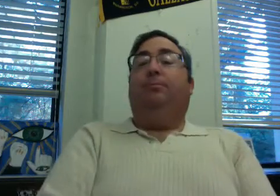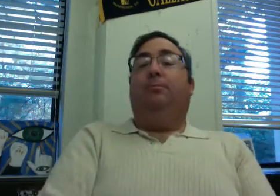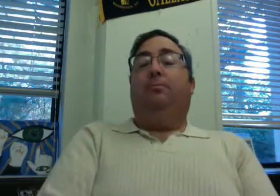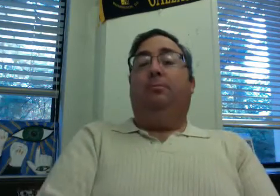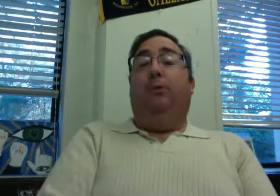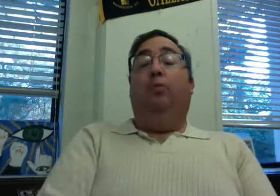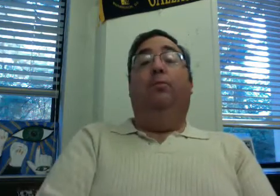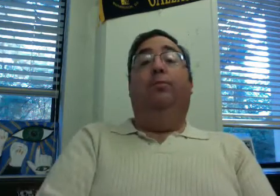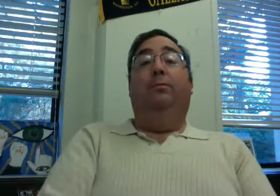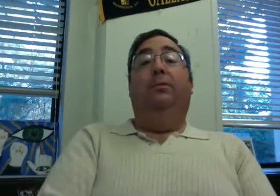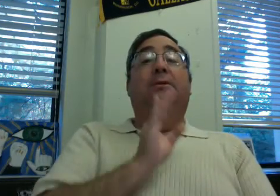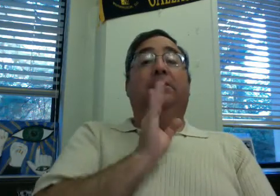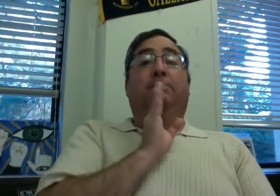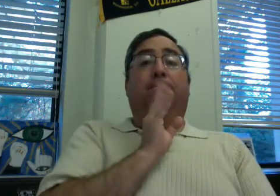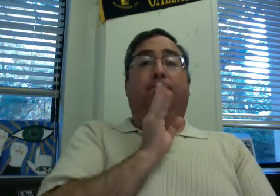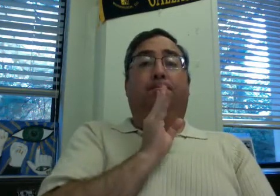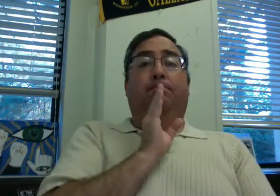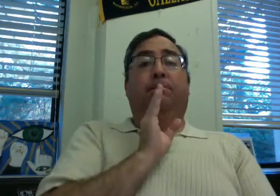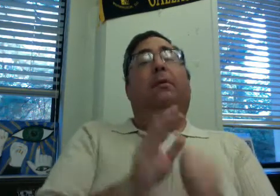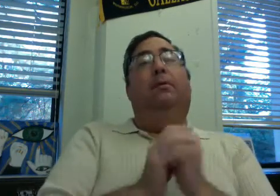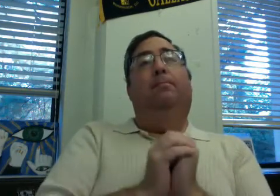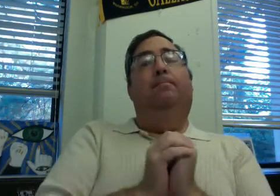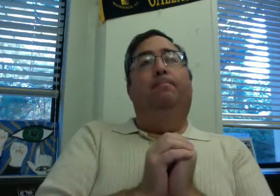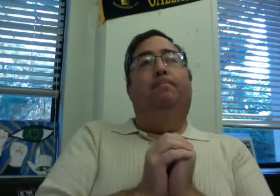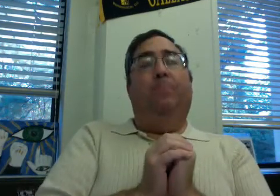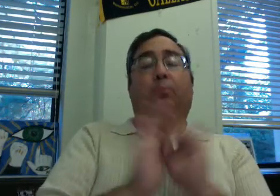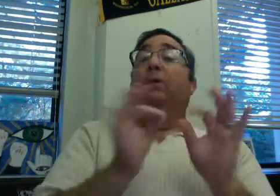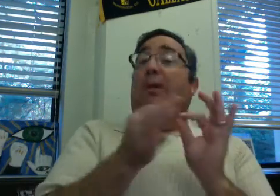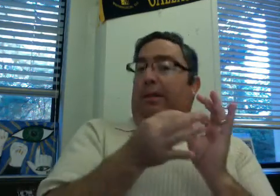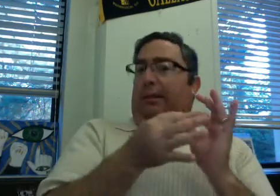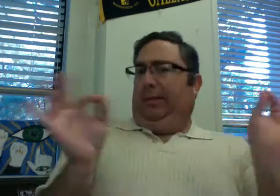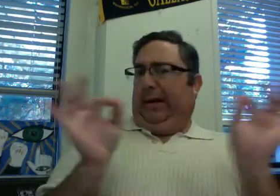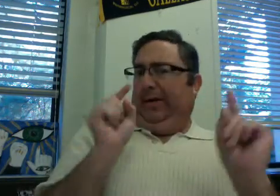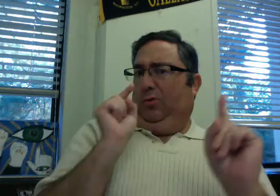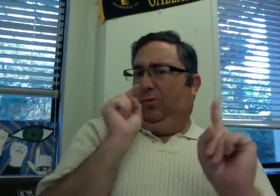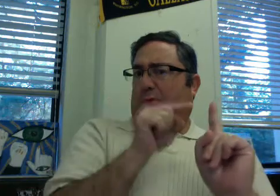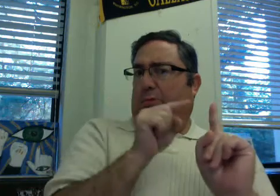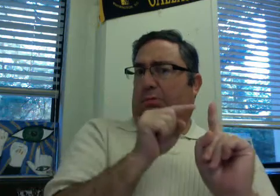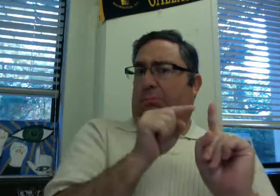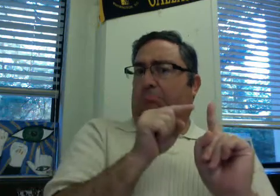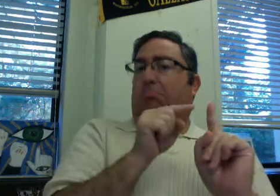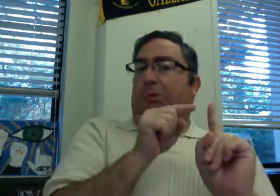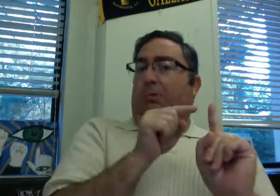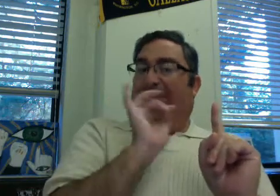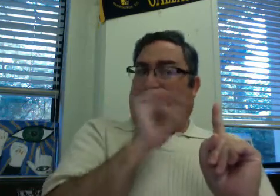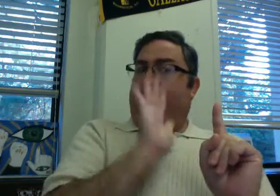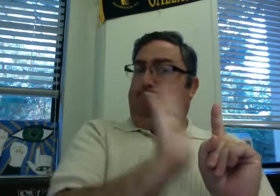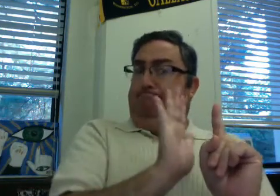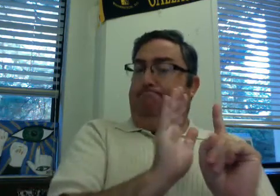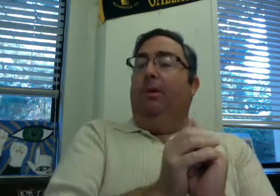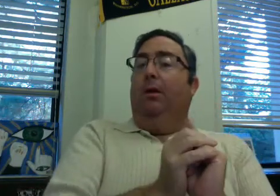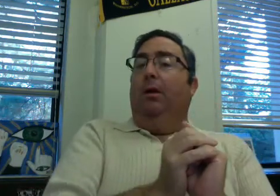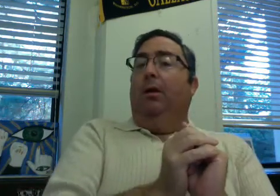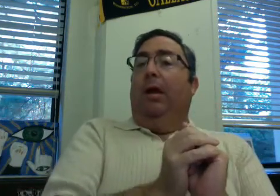Speech..... So there are languages.